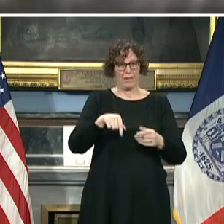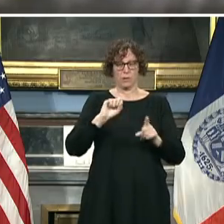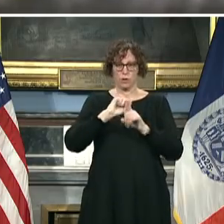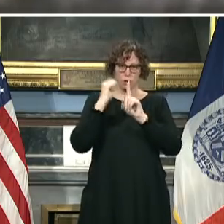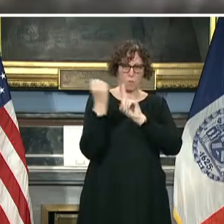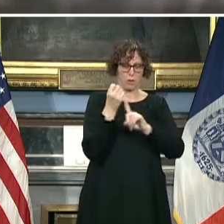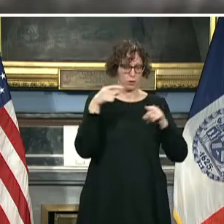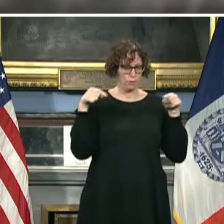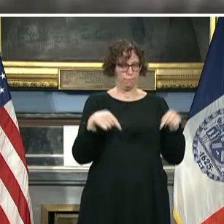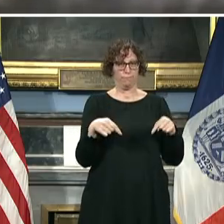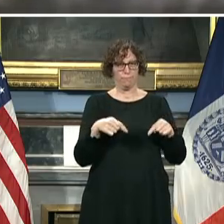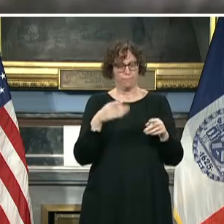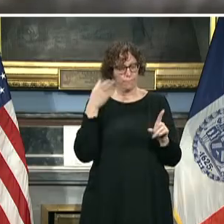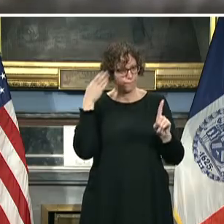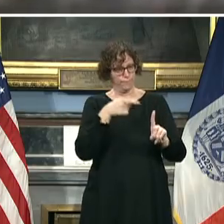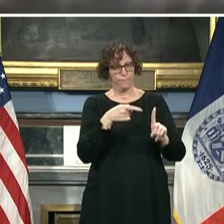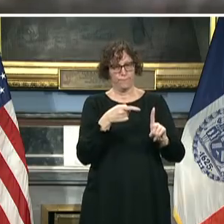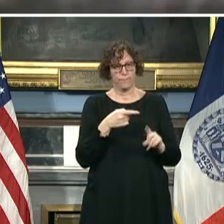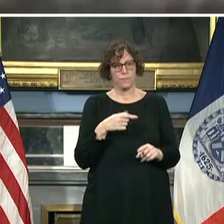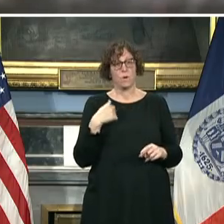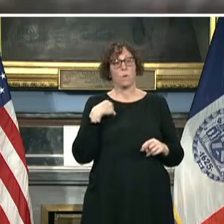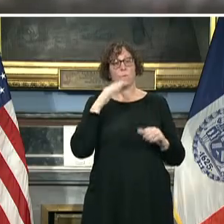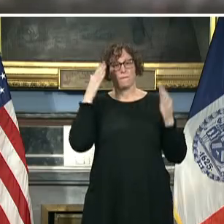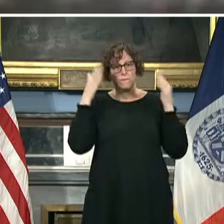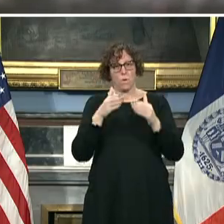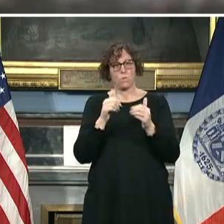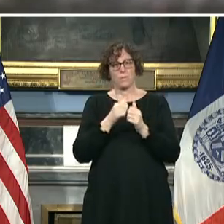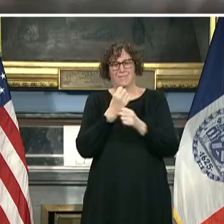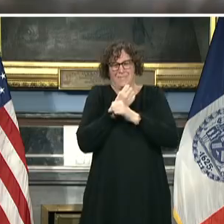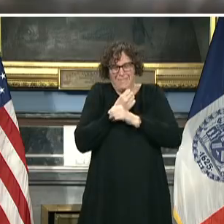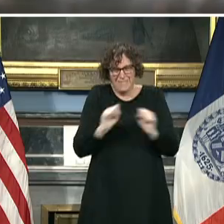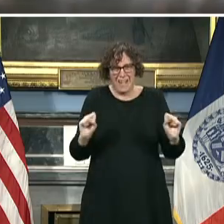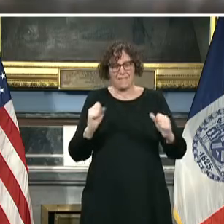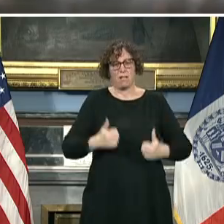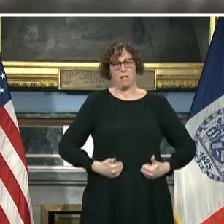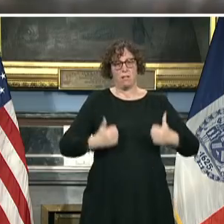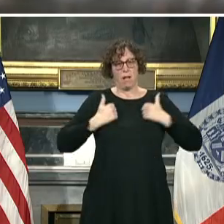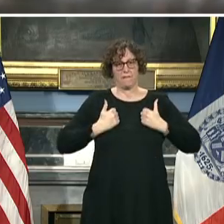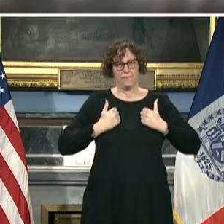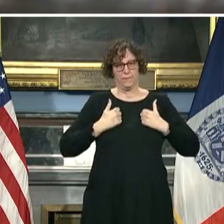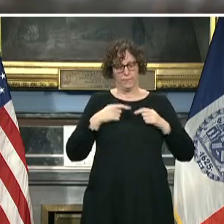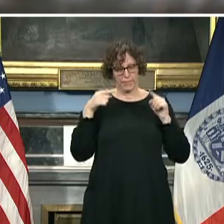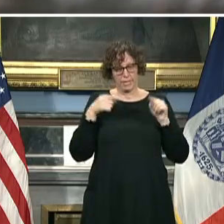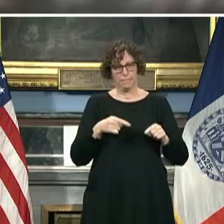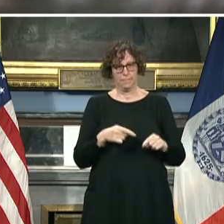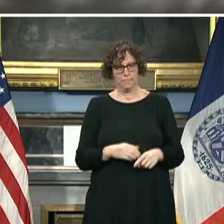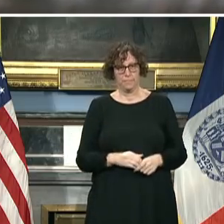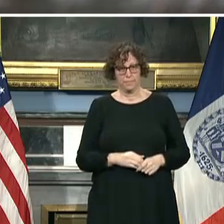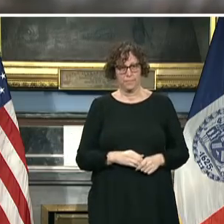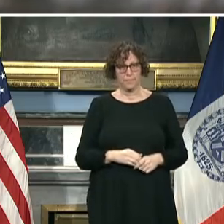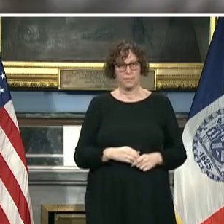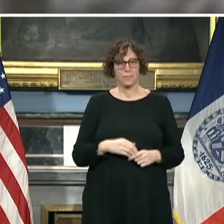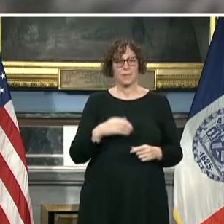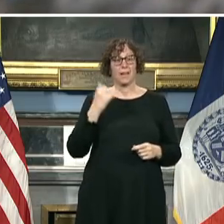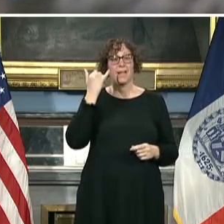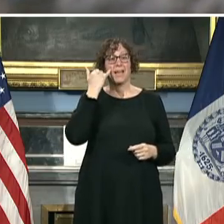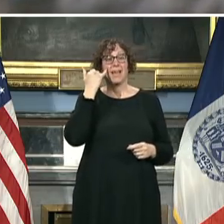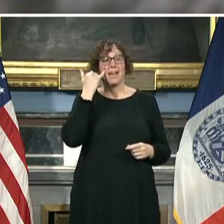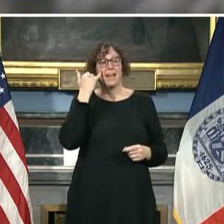CRISIS, AND OBVIOUSLY ALSO PUT ALL OF OUR ENERGY AND RESOURCES INTO SAVING THOSE WE CAN SAVE. SO THAT'S HOW